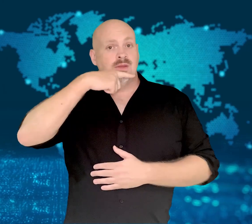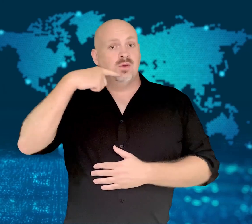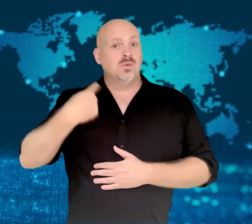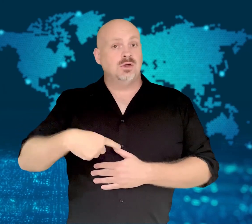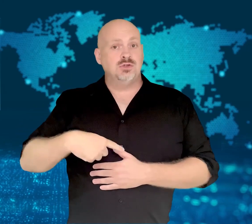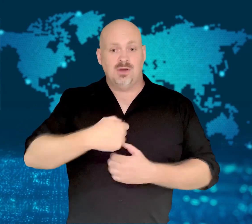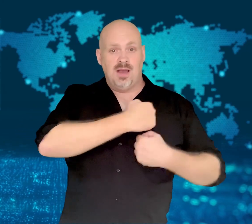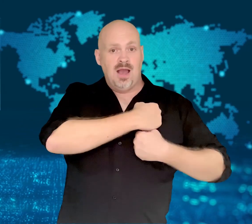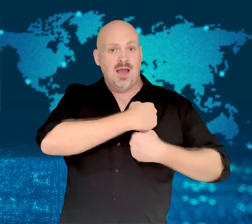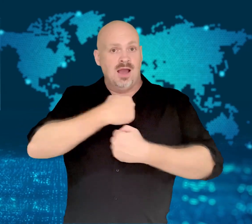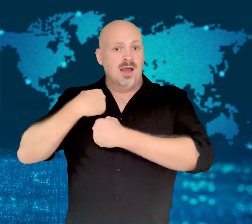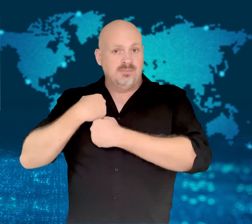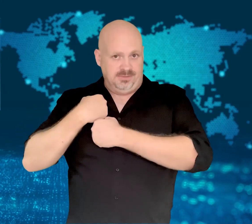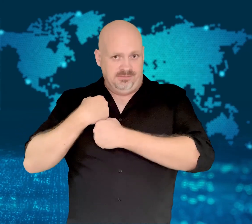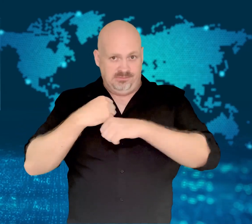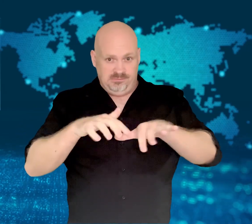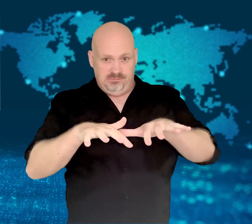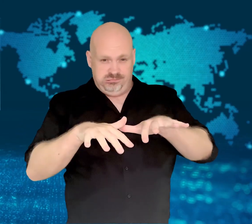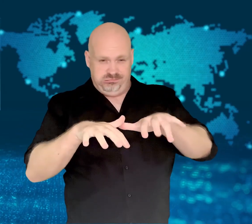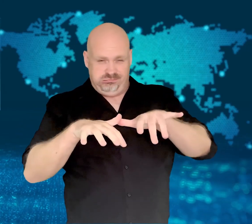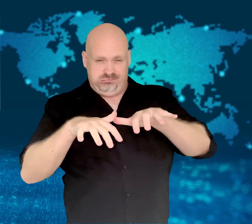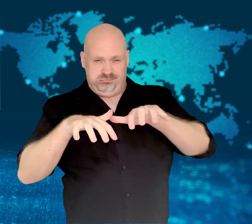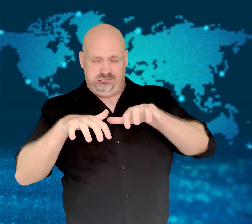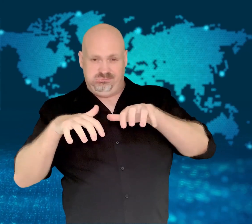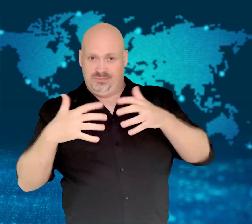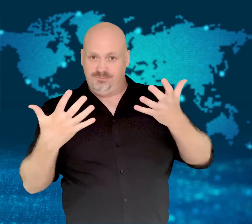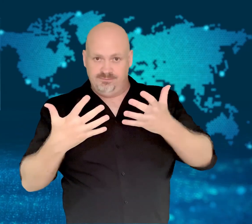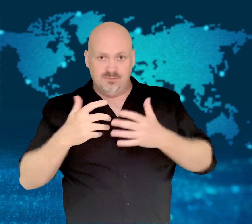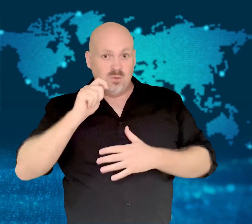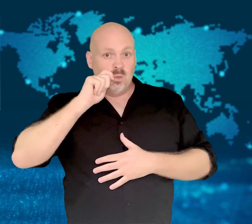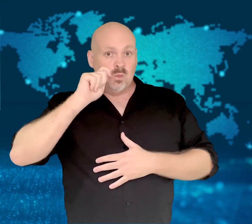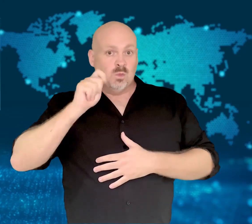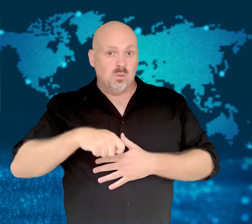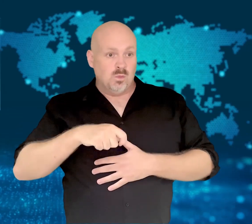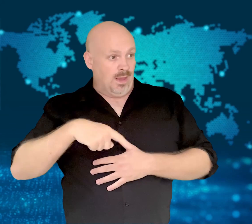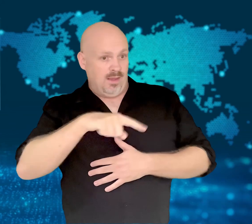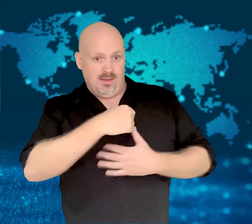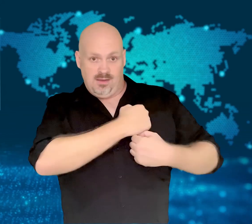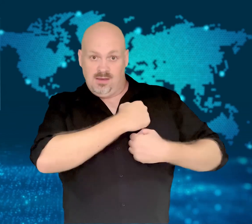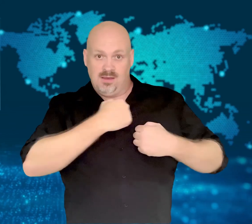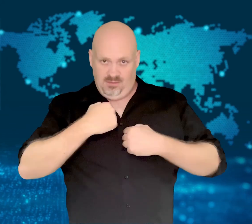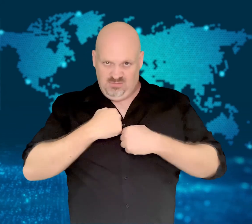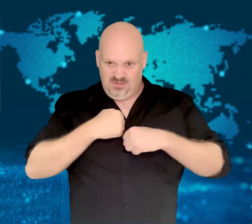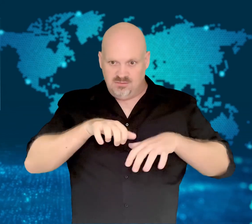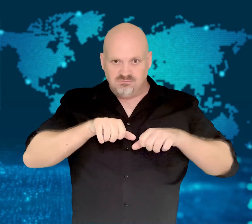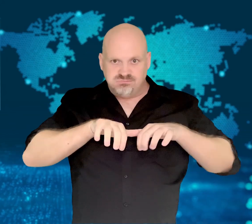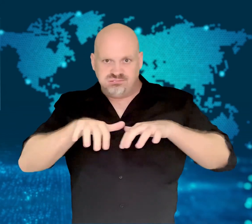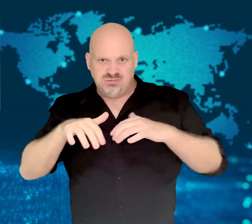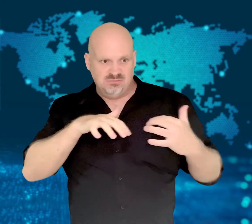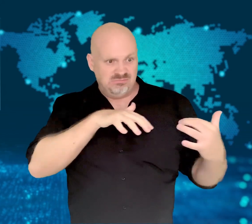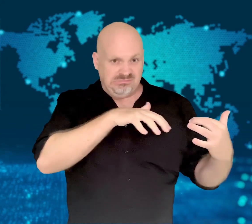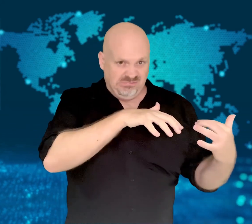[GAVIN]: Russian forces are retreating as Ukraine makes gains in its counteroffensive.